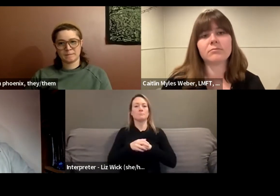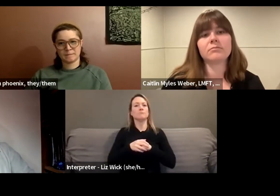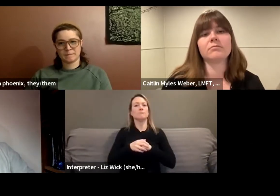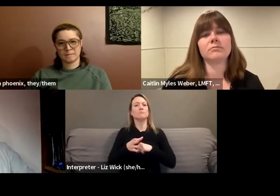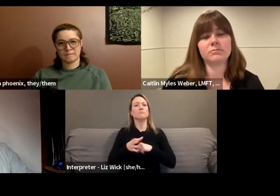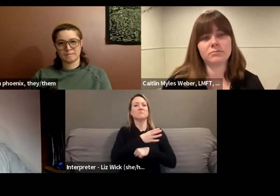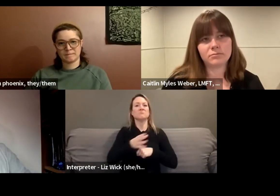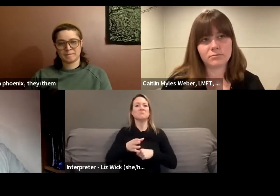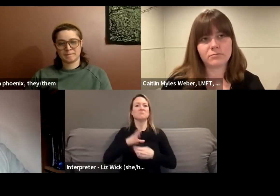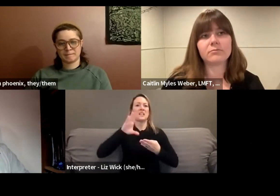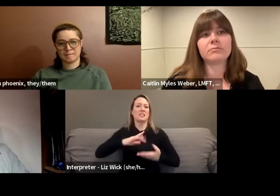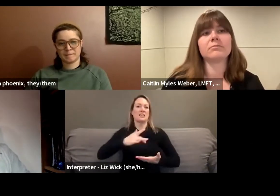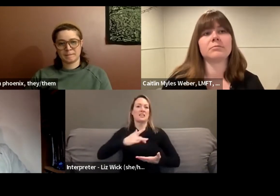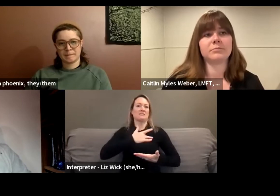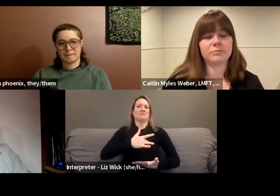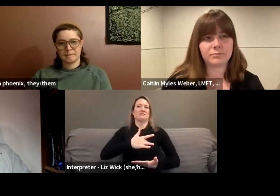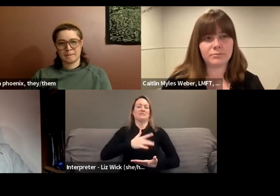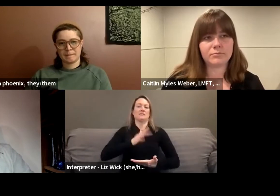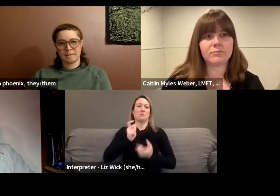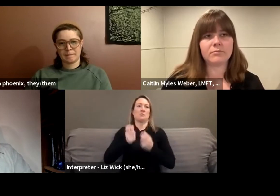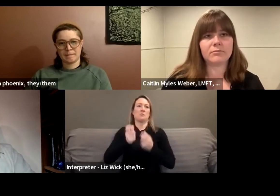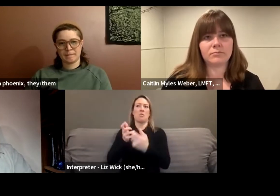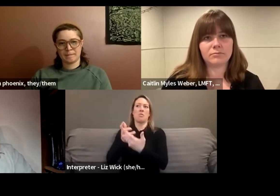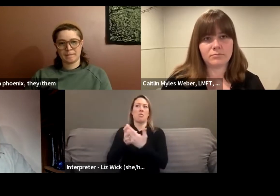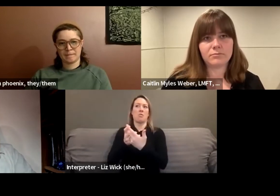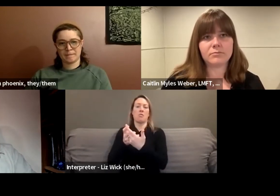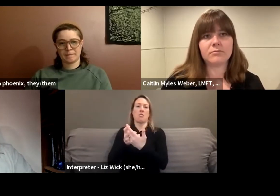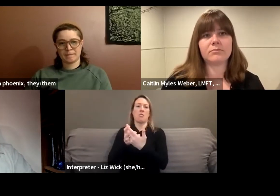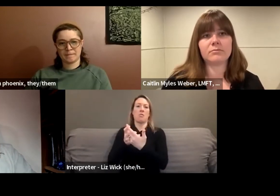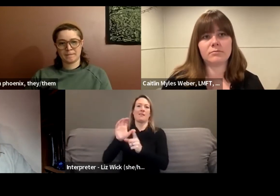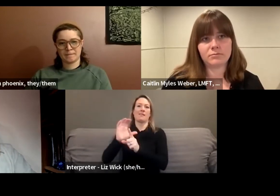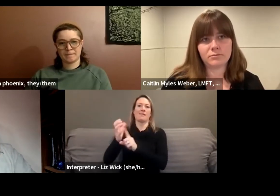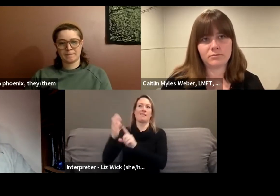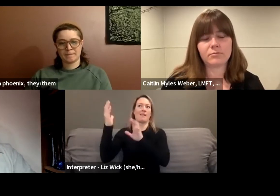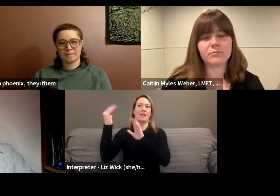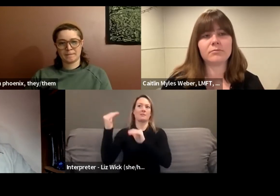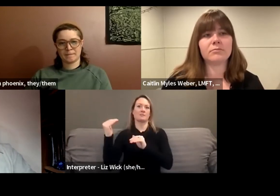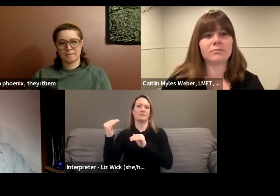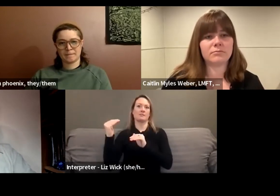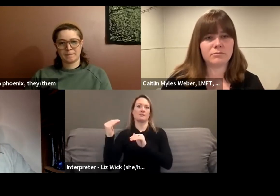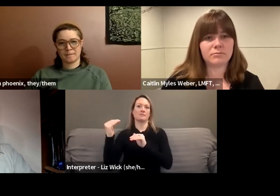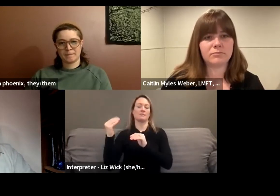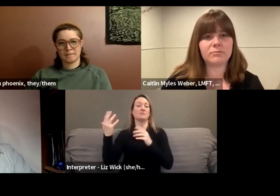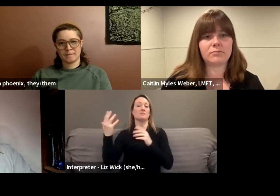to how culture believes conformities should look. And so they tend to be a lot more individualistic